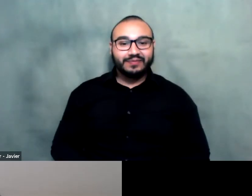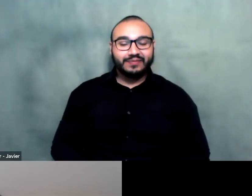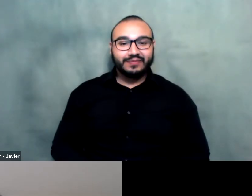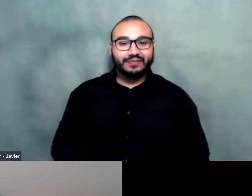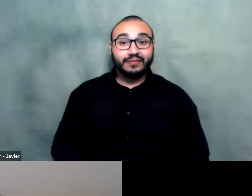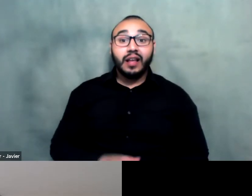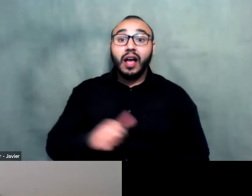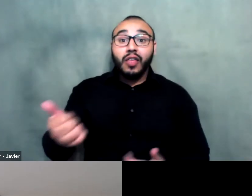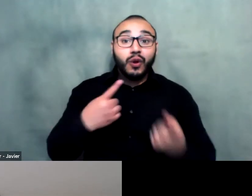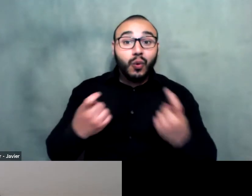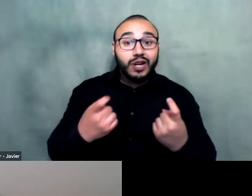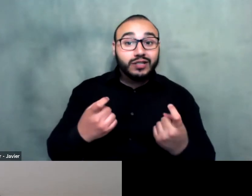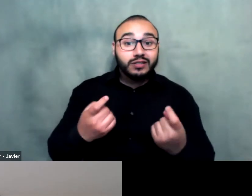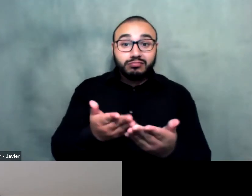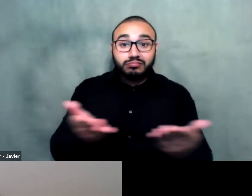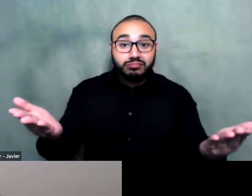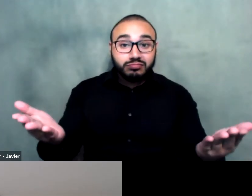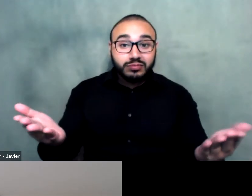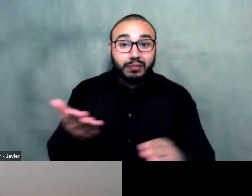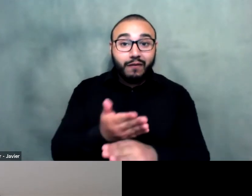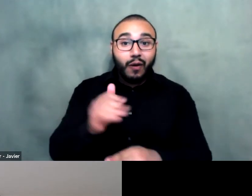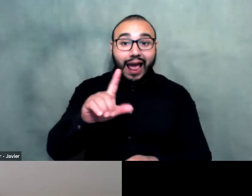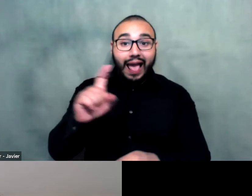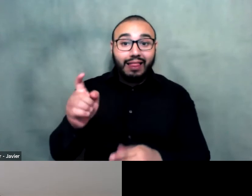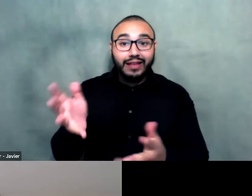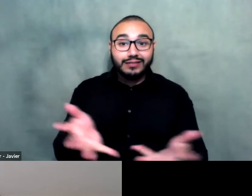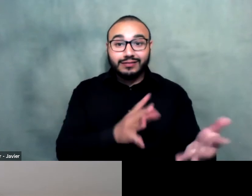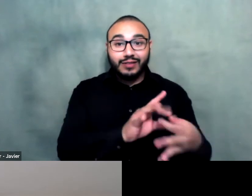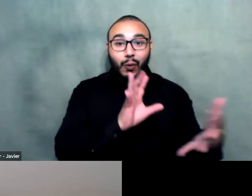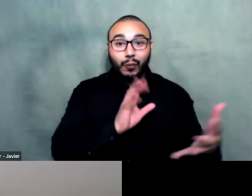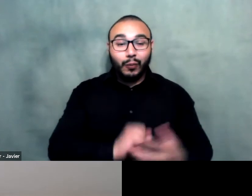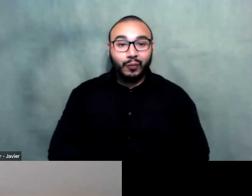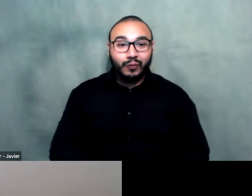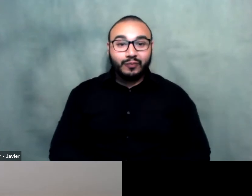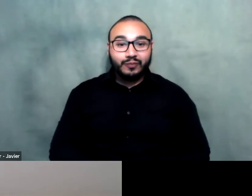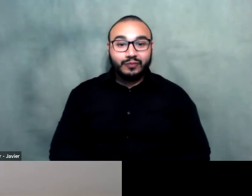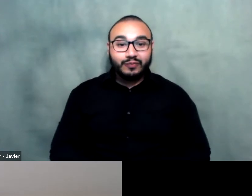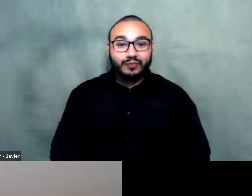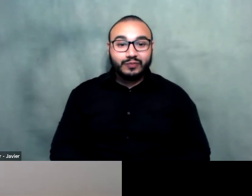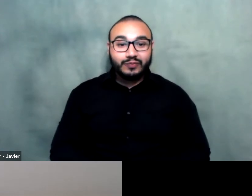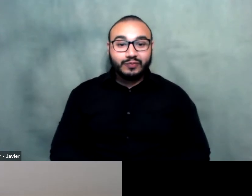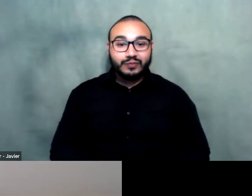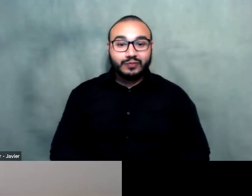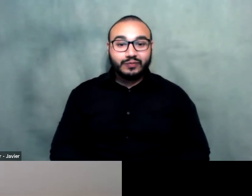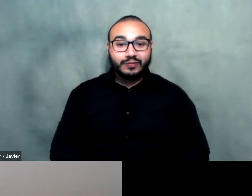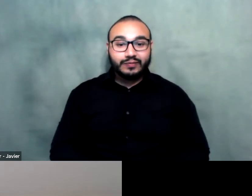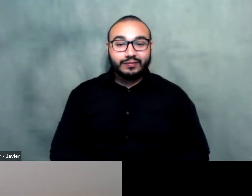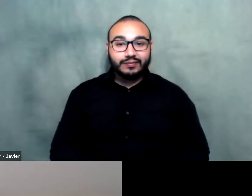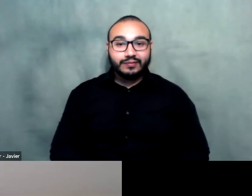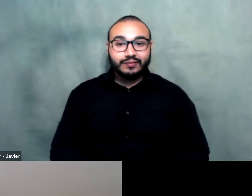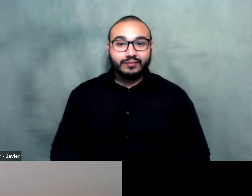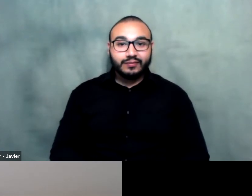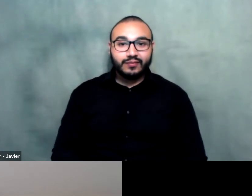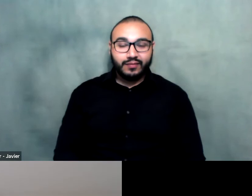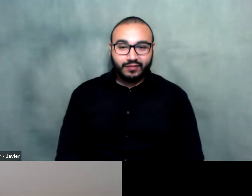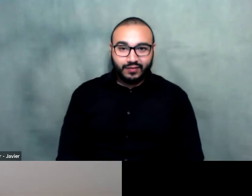Susi Nitzel: Any other questions from the audience before we let Alex go? Okay, thank